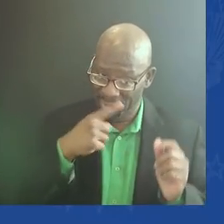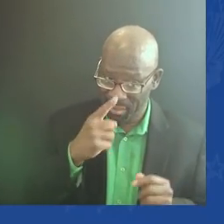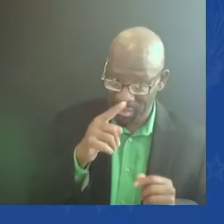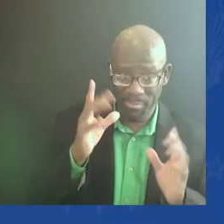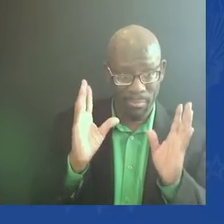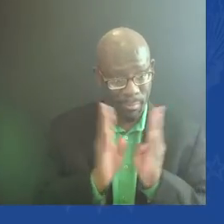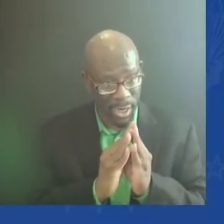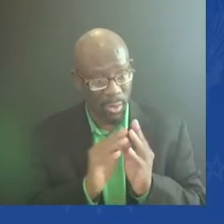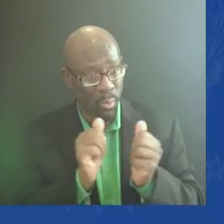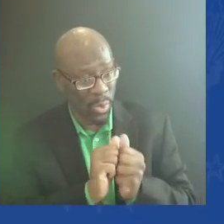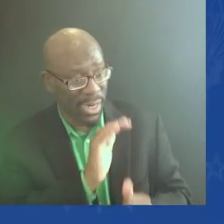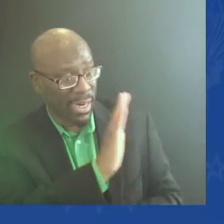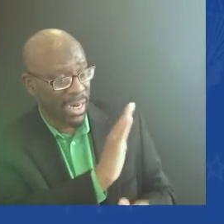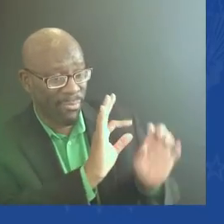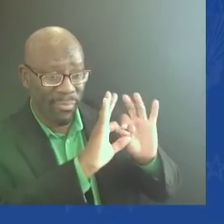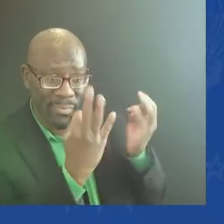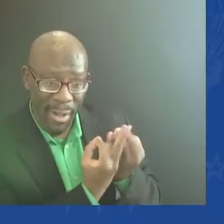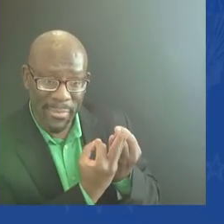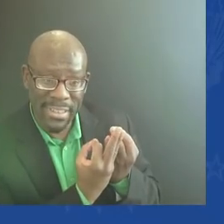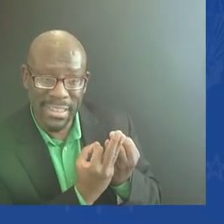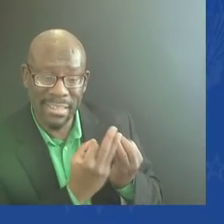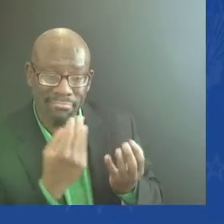And we met in a hangar in -- at the Philadelphia Airport.